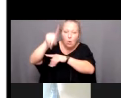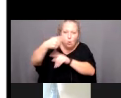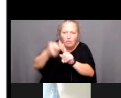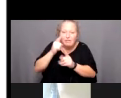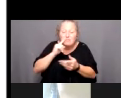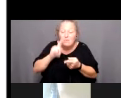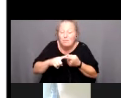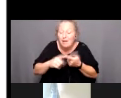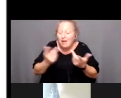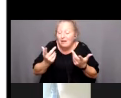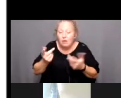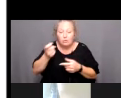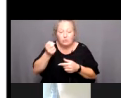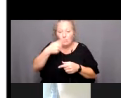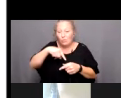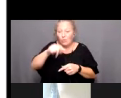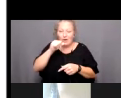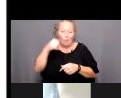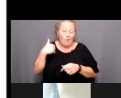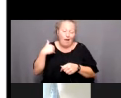this available to us.